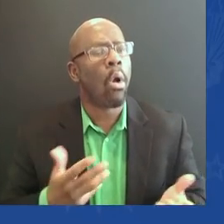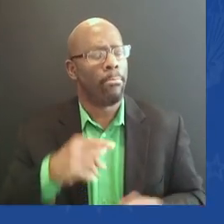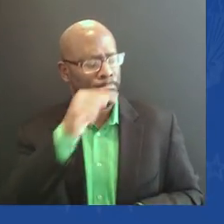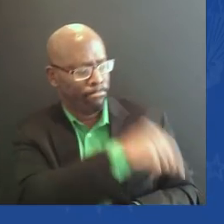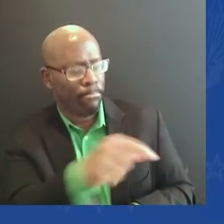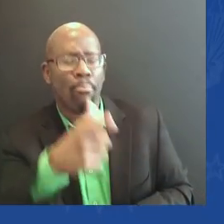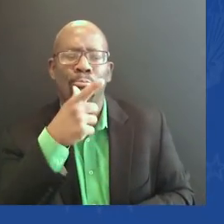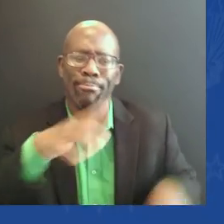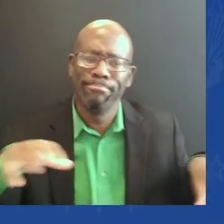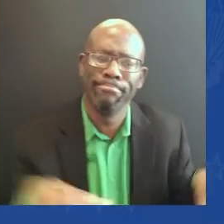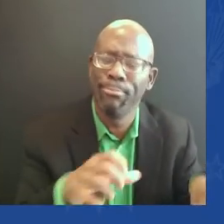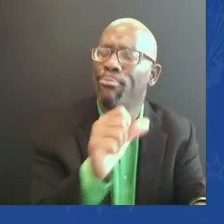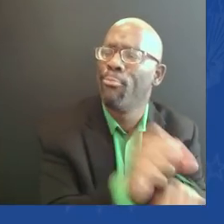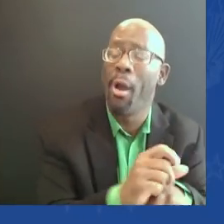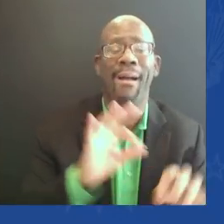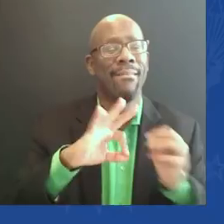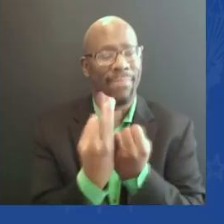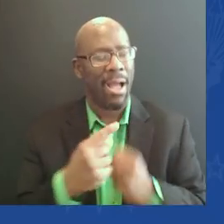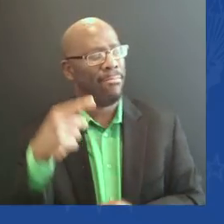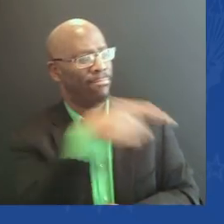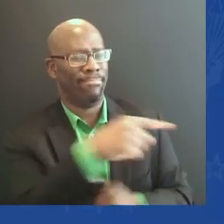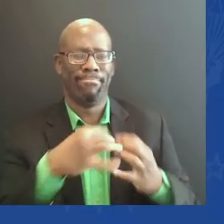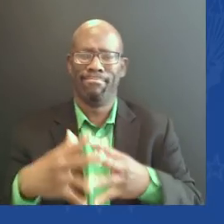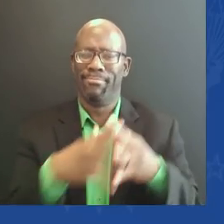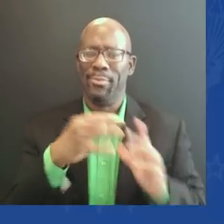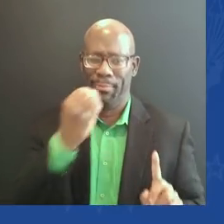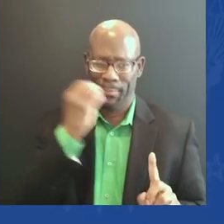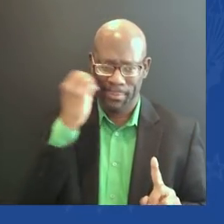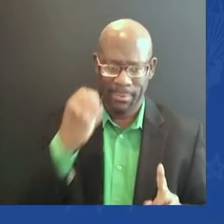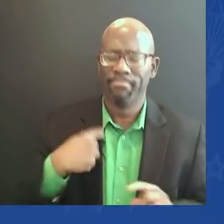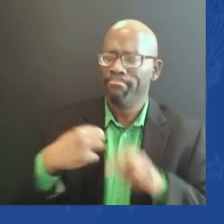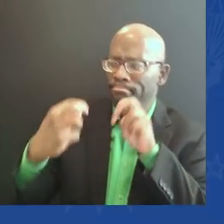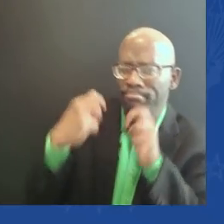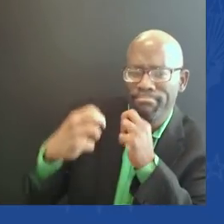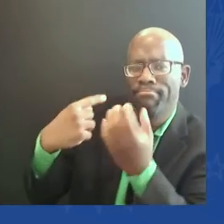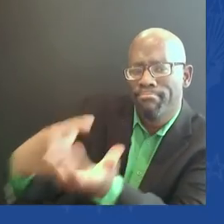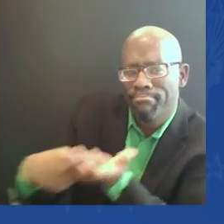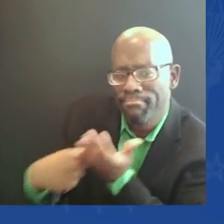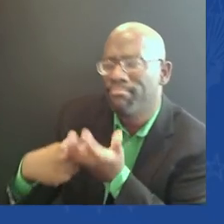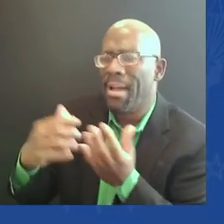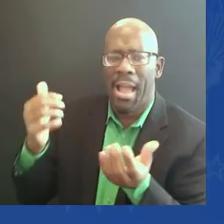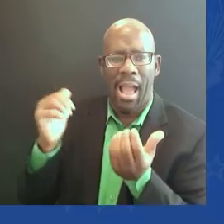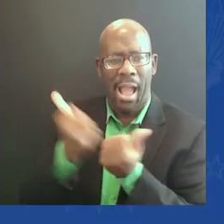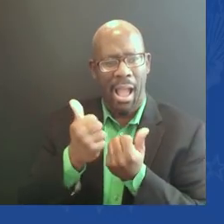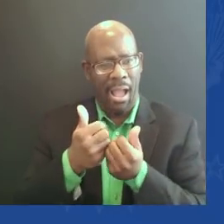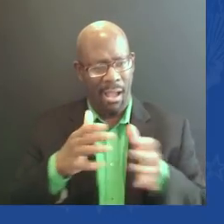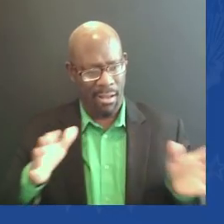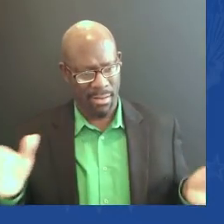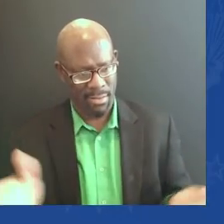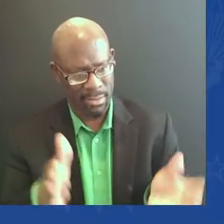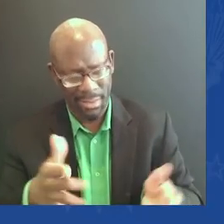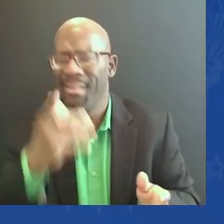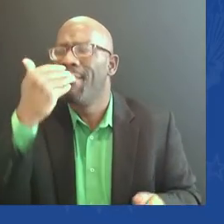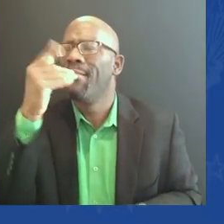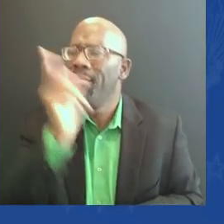on how to address the immediate supply chain backlogs and dealing that -- that the world has been dealing with and facing,